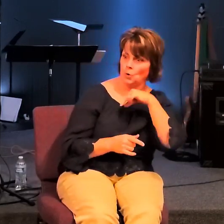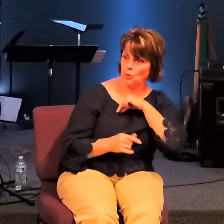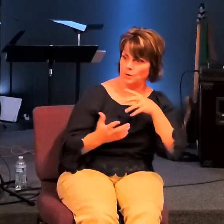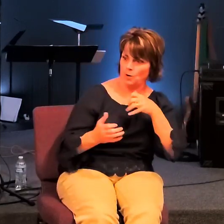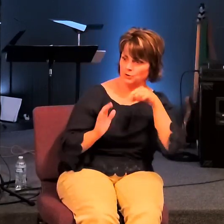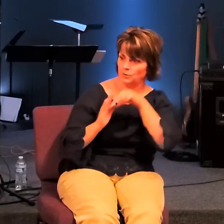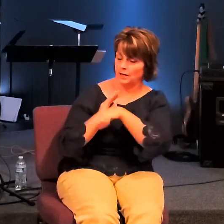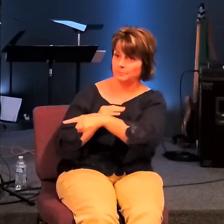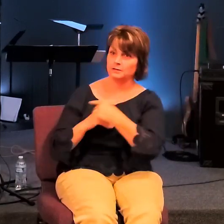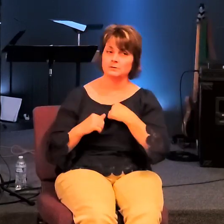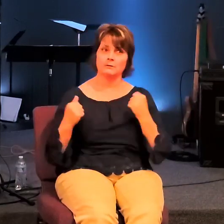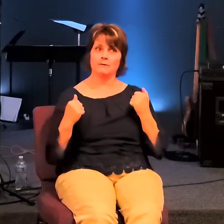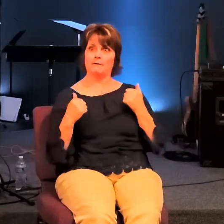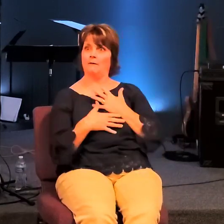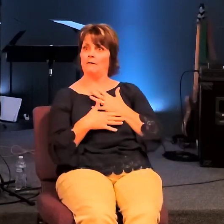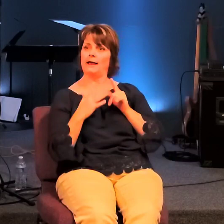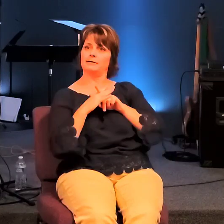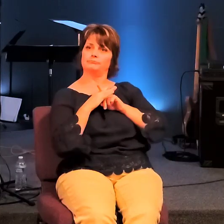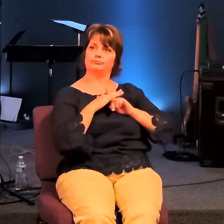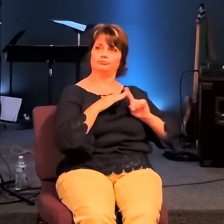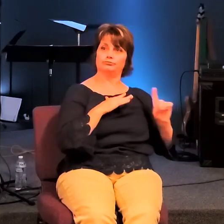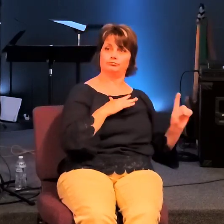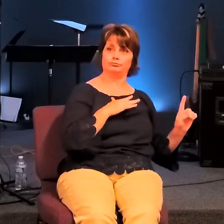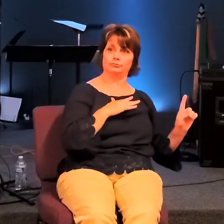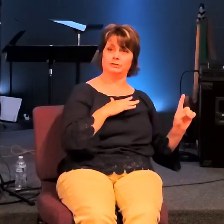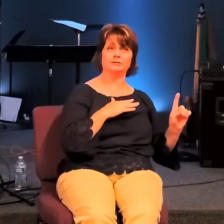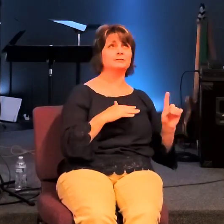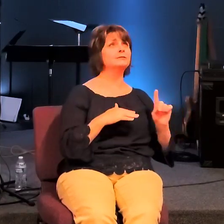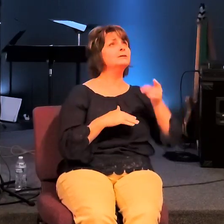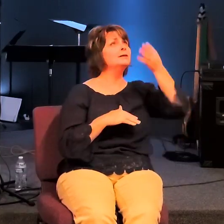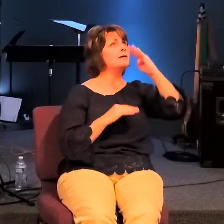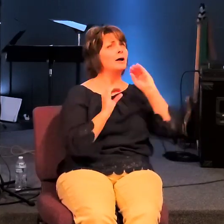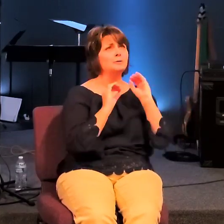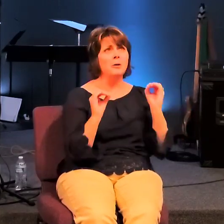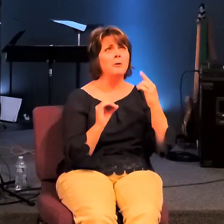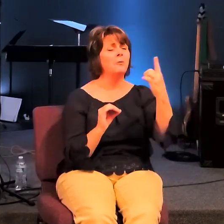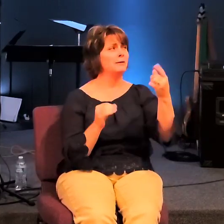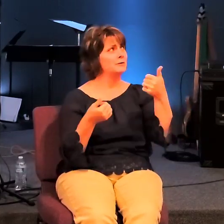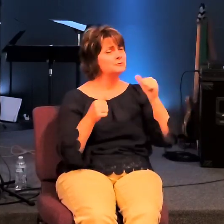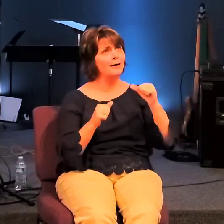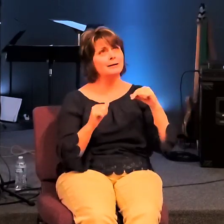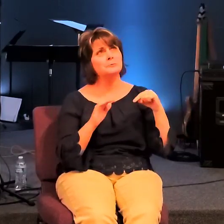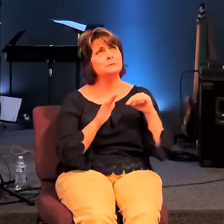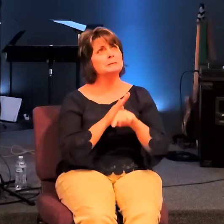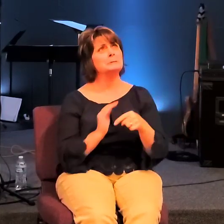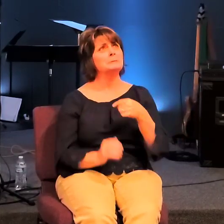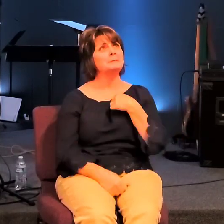he says God there's nobody else I'm the only one and they're trying to kill me it's so